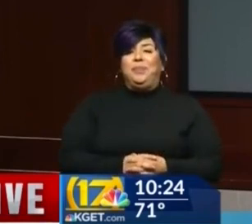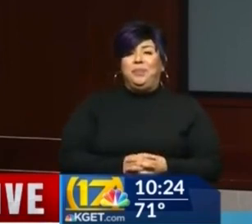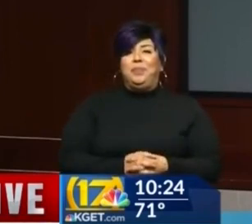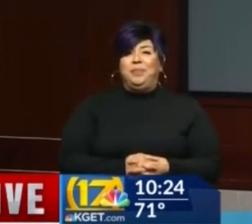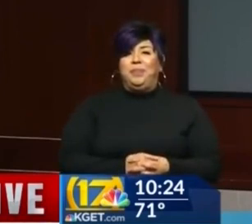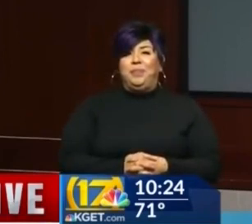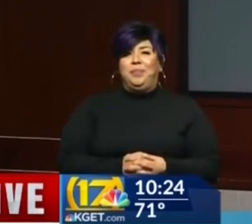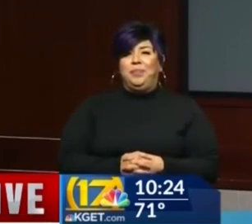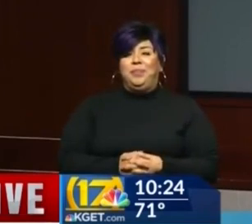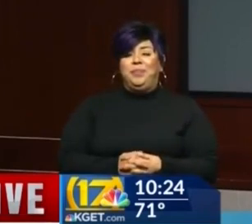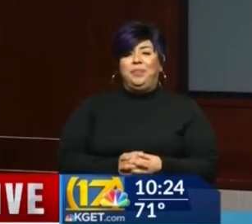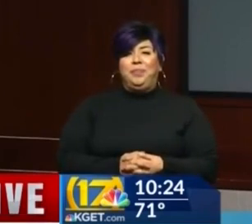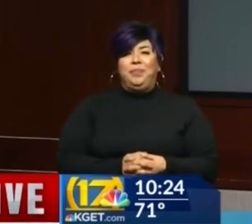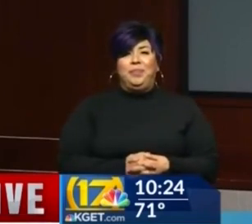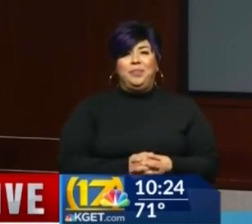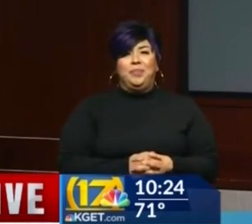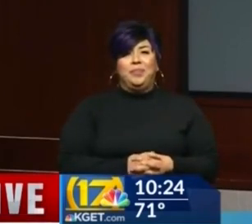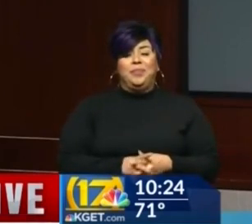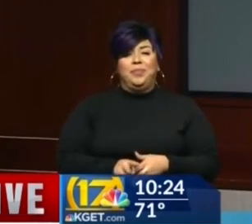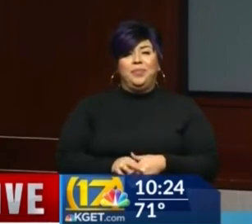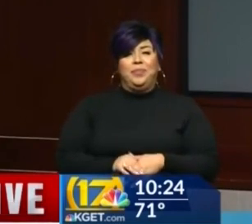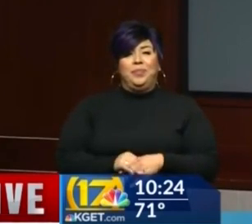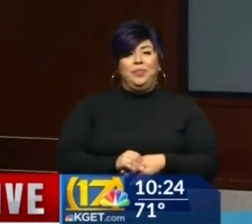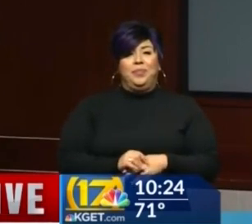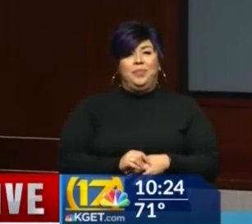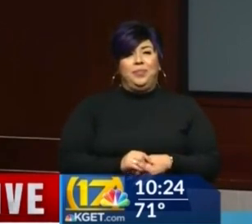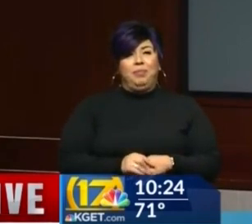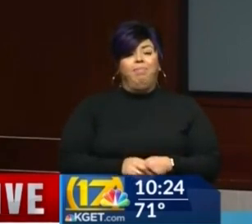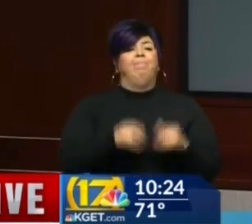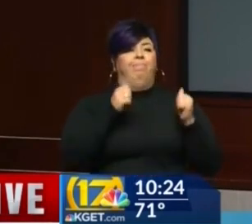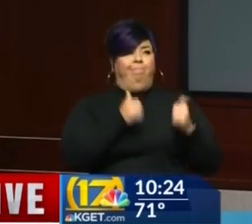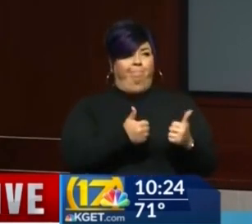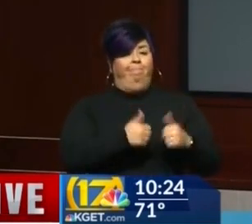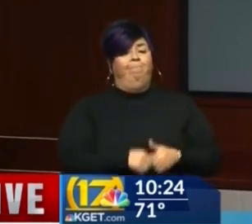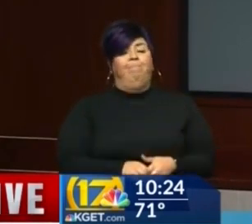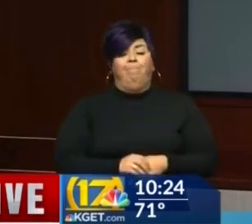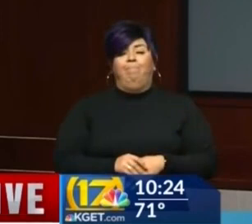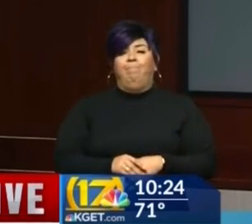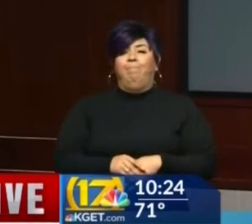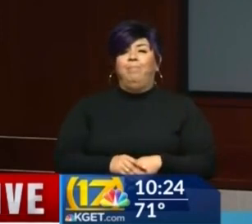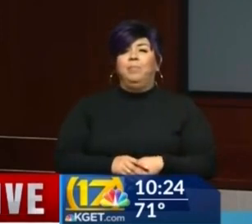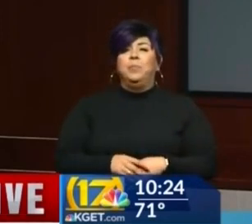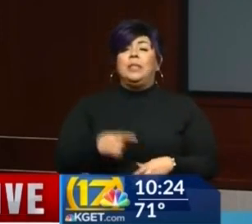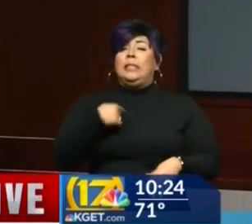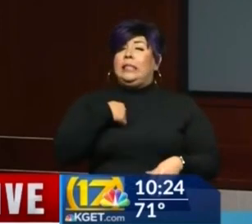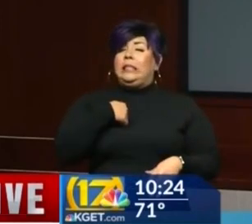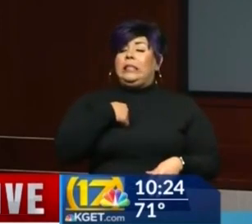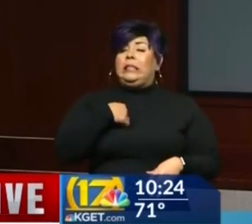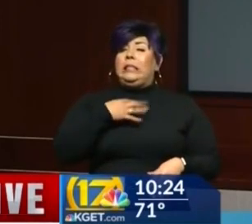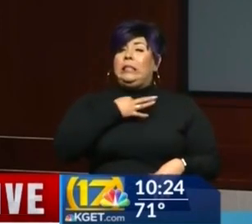ON TUESDAY WE WERE WELL WITHIN THAT METRIC AT 6.2 PERCENT SO WE ARE SEEING IMPROVEMENT IN